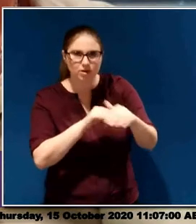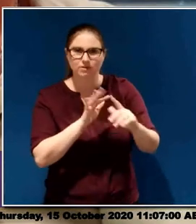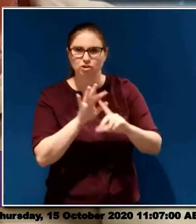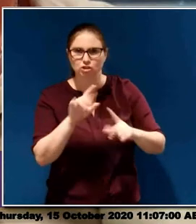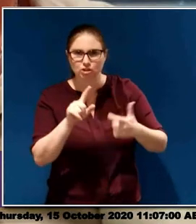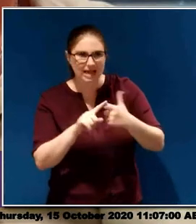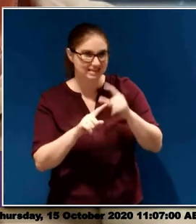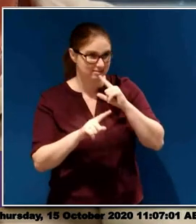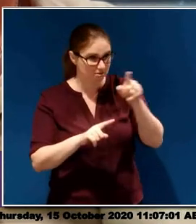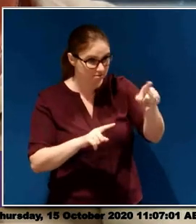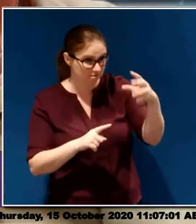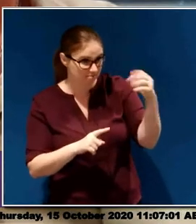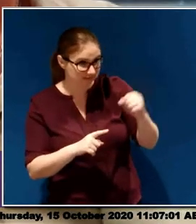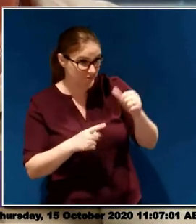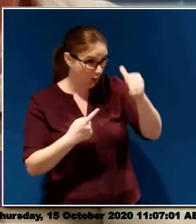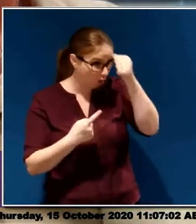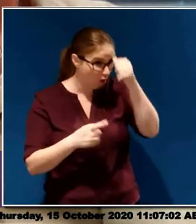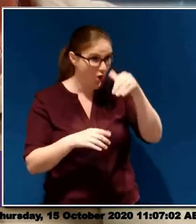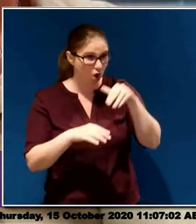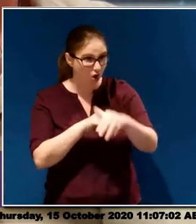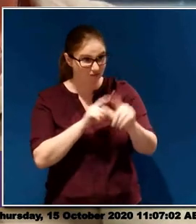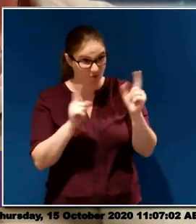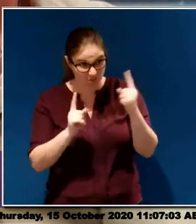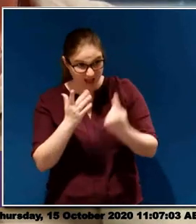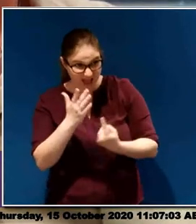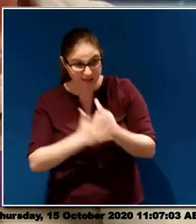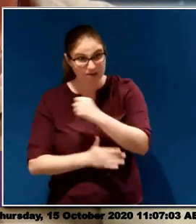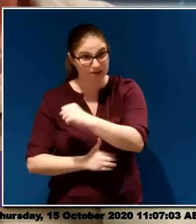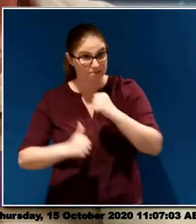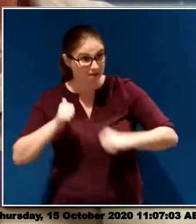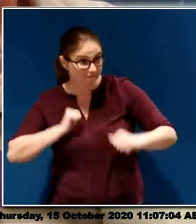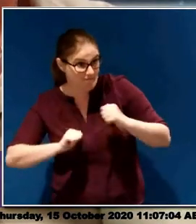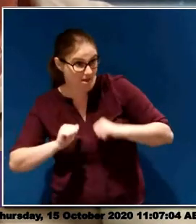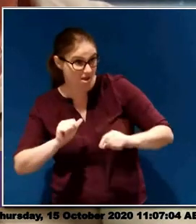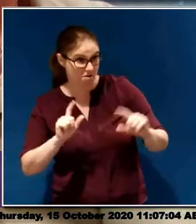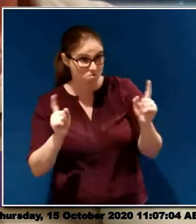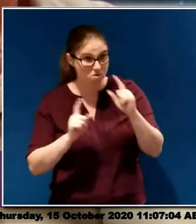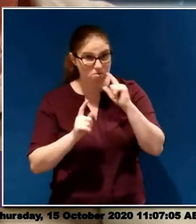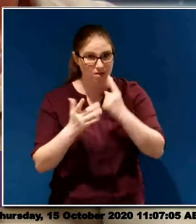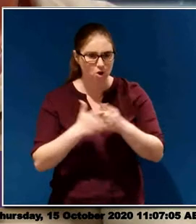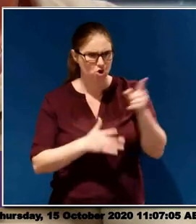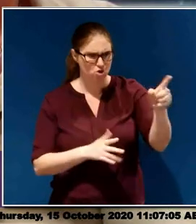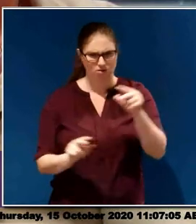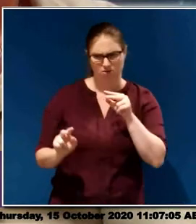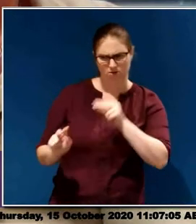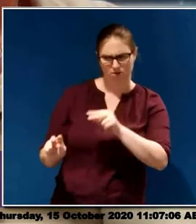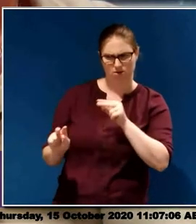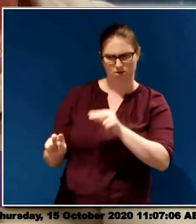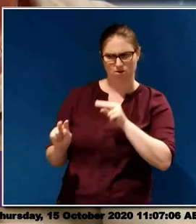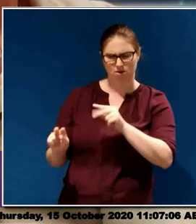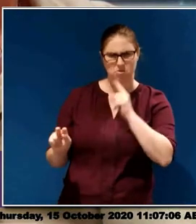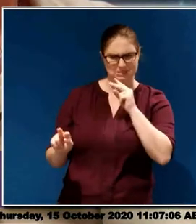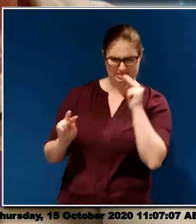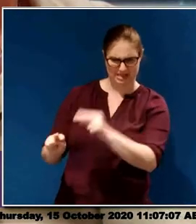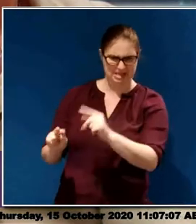that you need to be aware of. You're going to know if he's getting anxious because of the things, you know, the particular thing that he's doing."